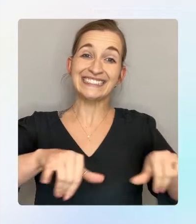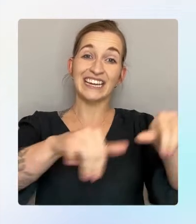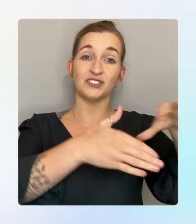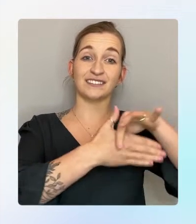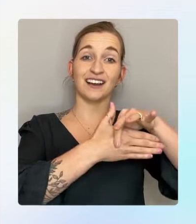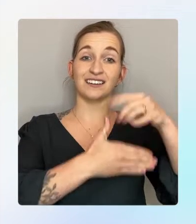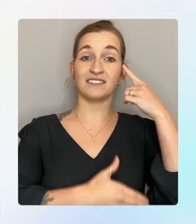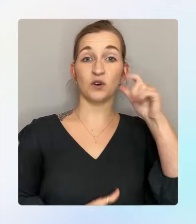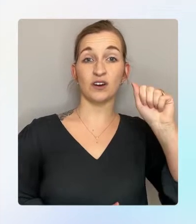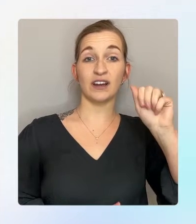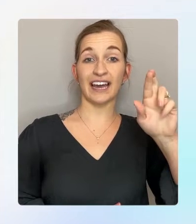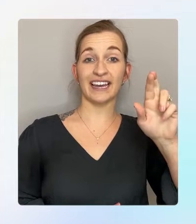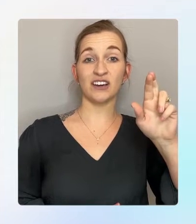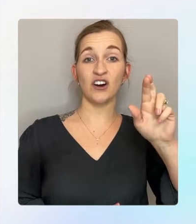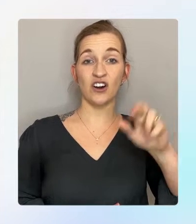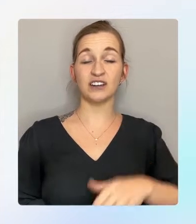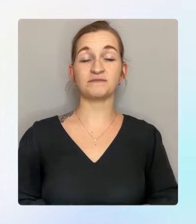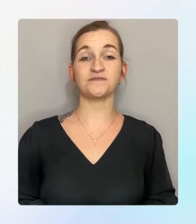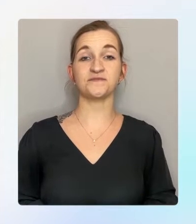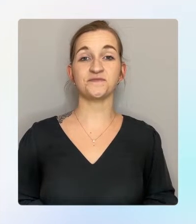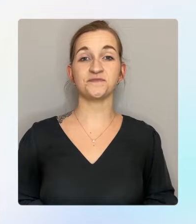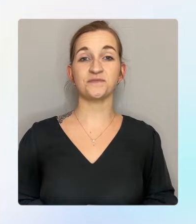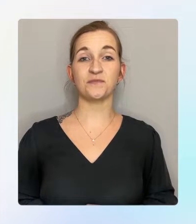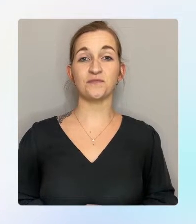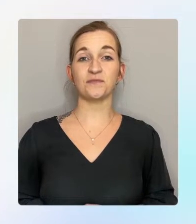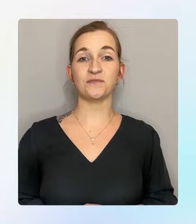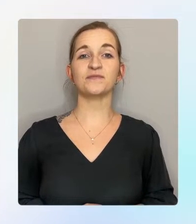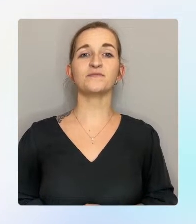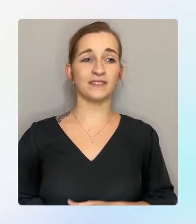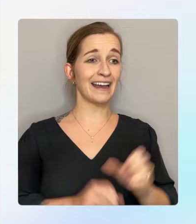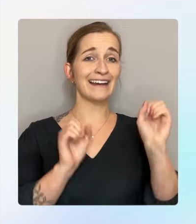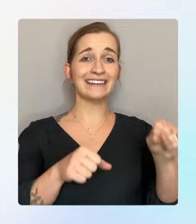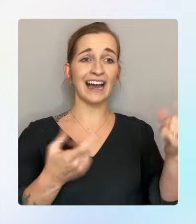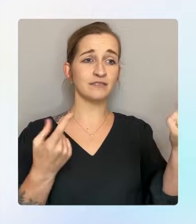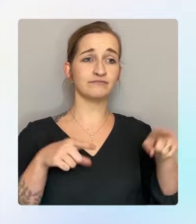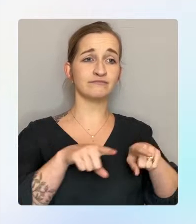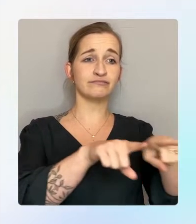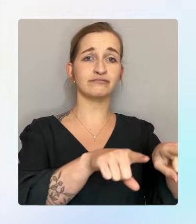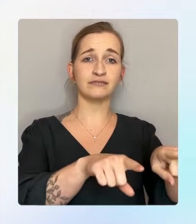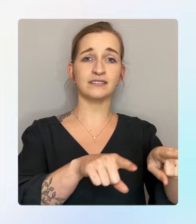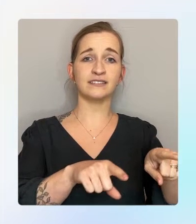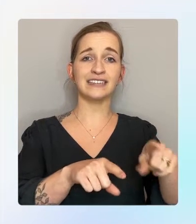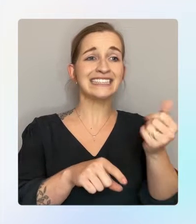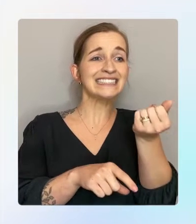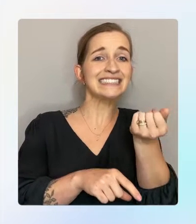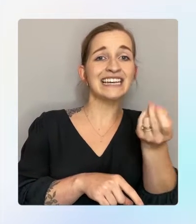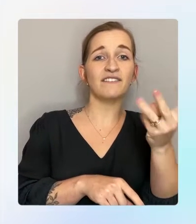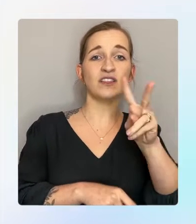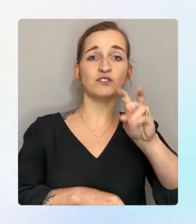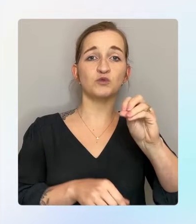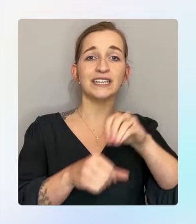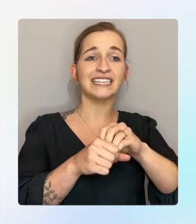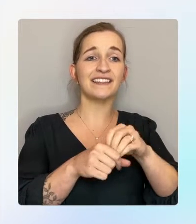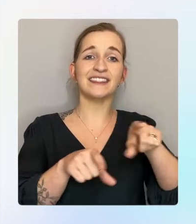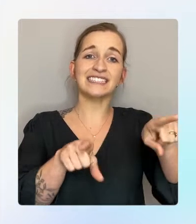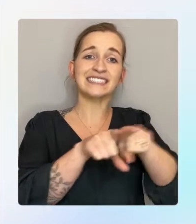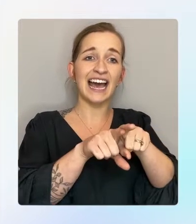a first step towards interoperability. They can coexist with other virtual objects in the same scene